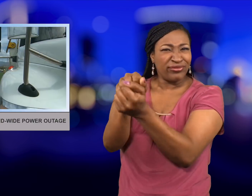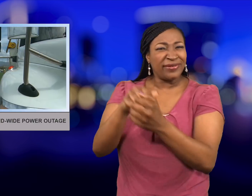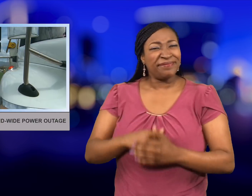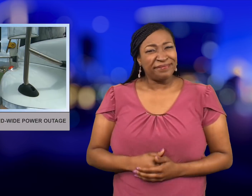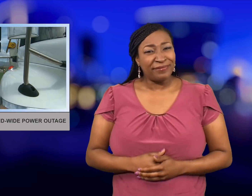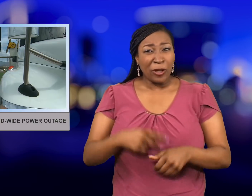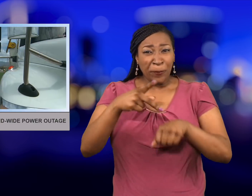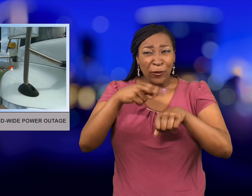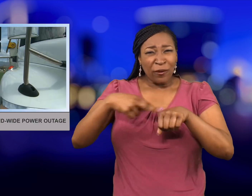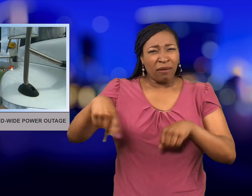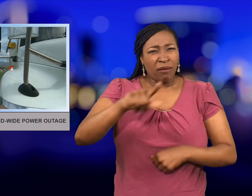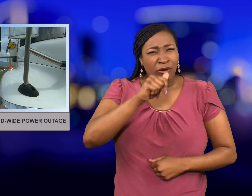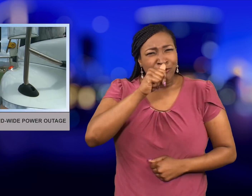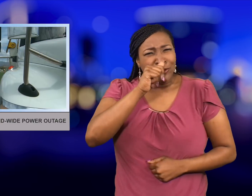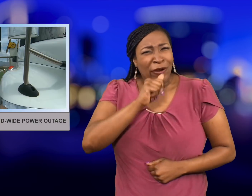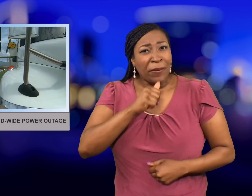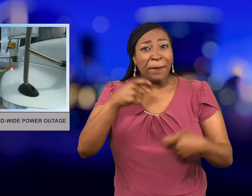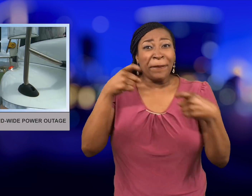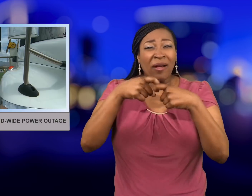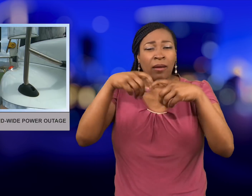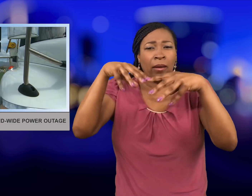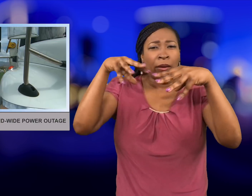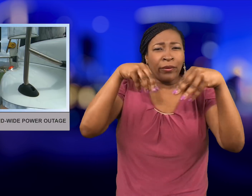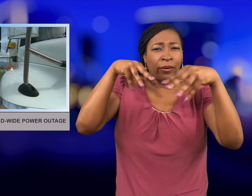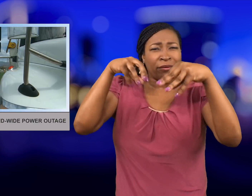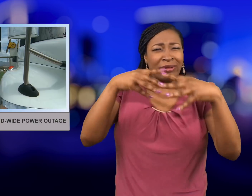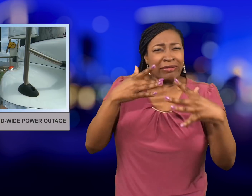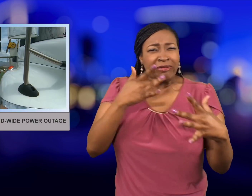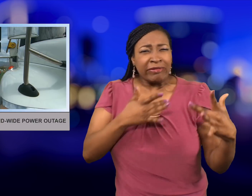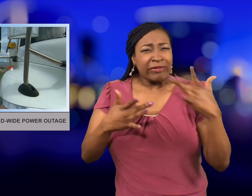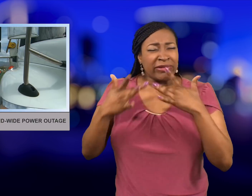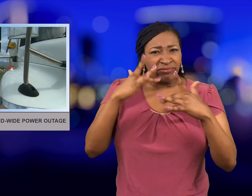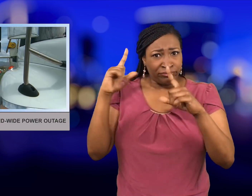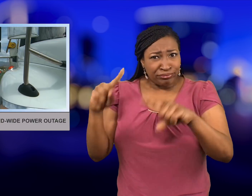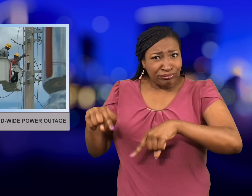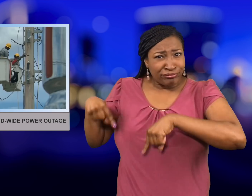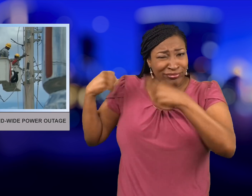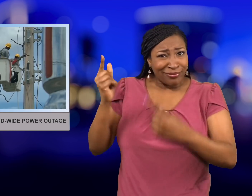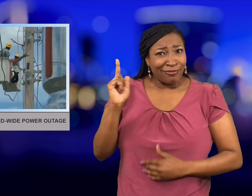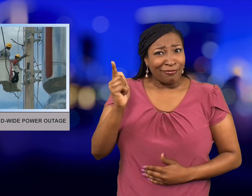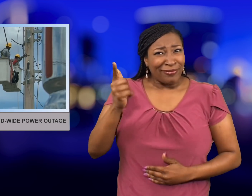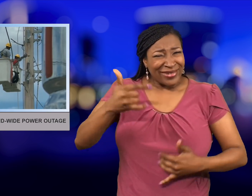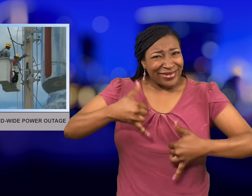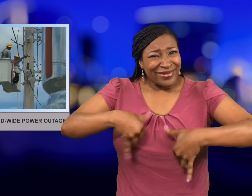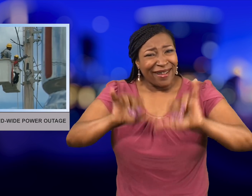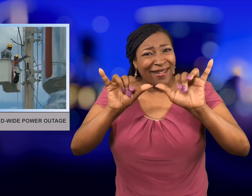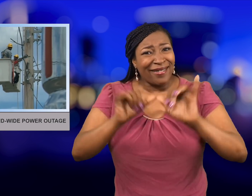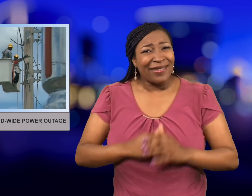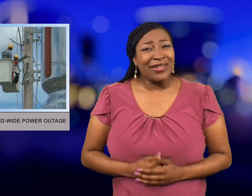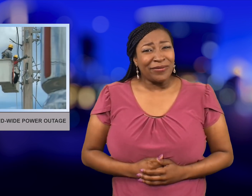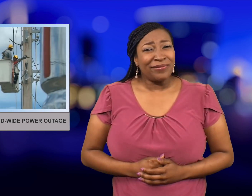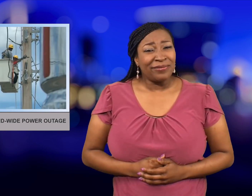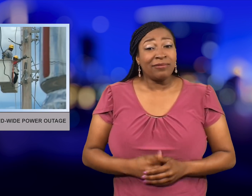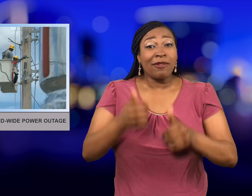slammed into the island last year and destroyed the electrical grid.